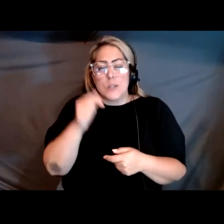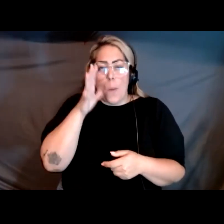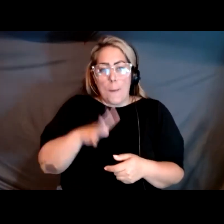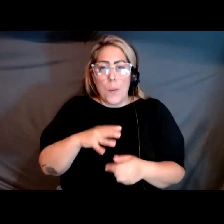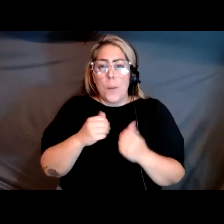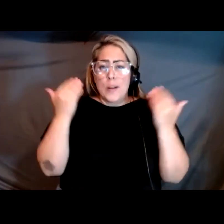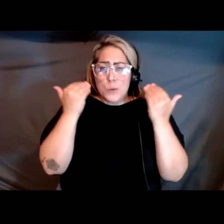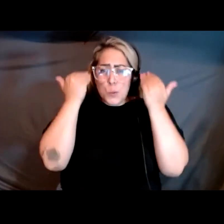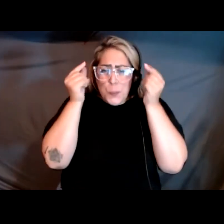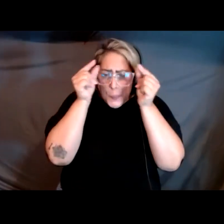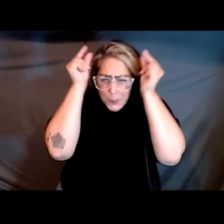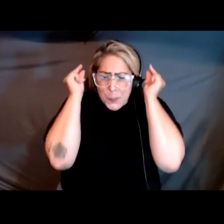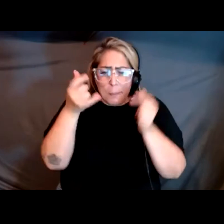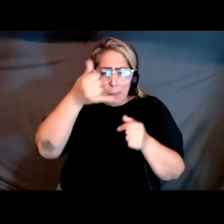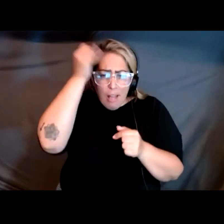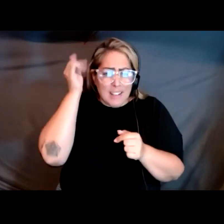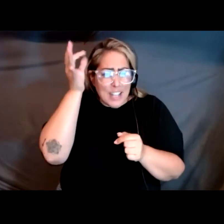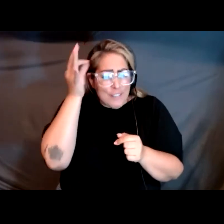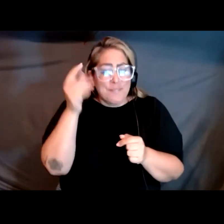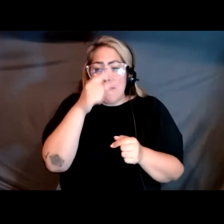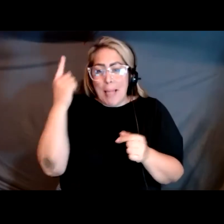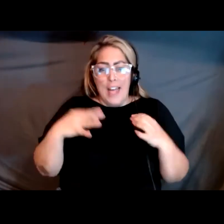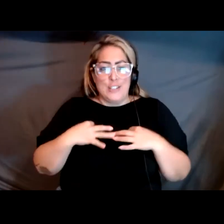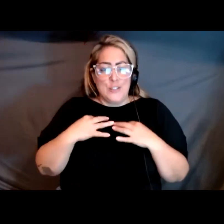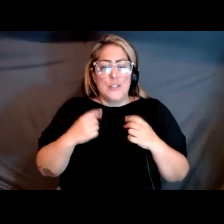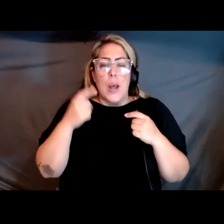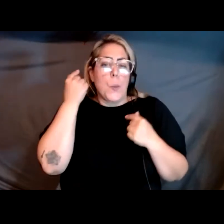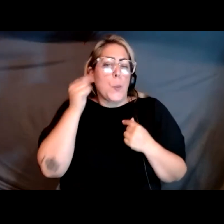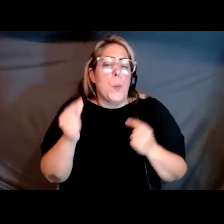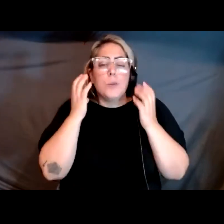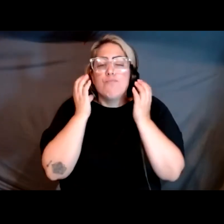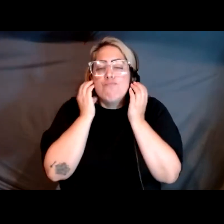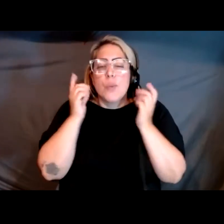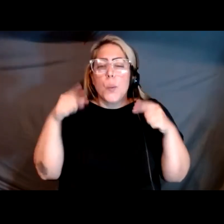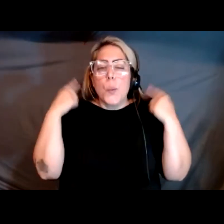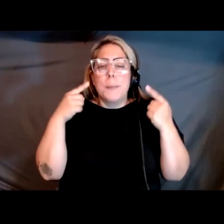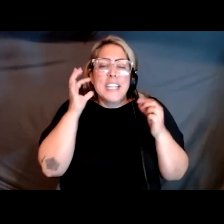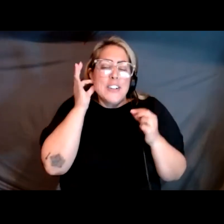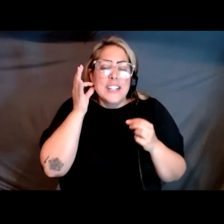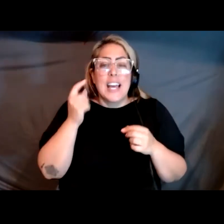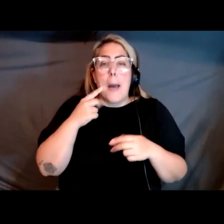I'm wearing a black shirt and gold hoop earrings. And I'm sitting in front of a light-colored wood background.